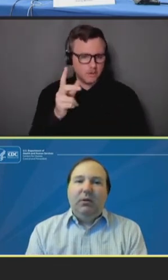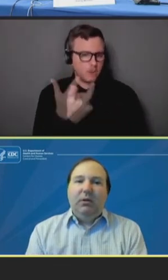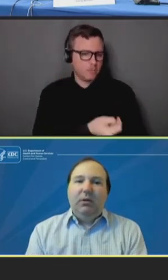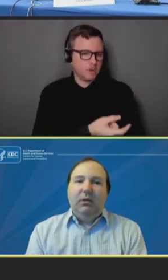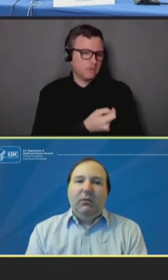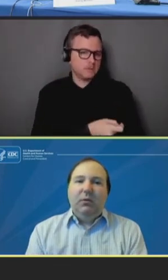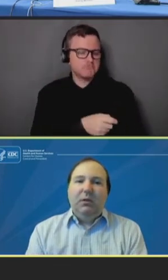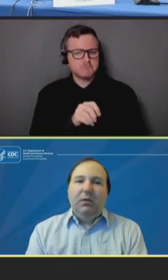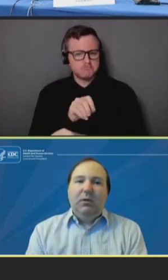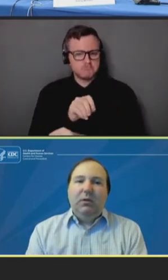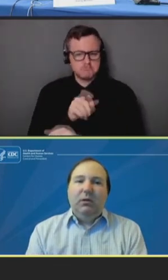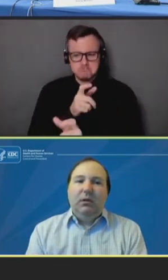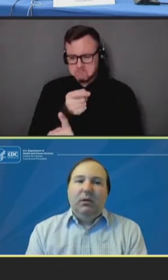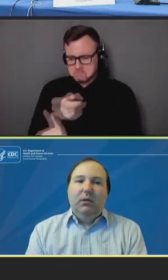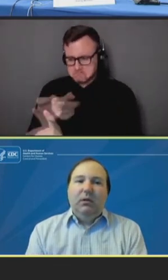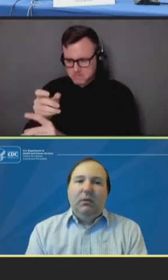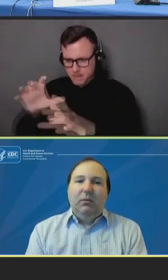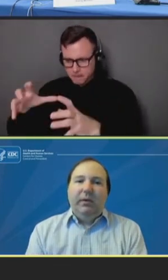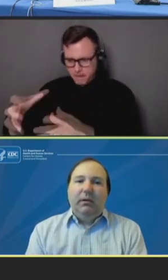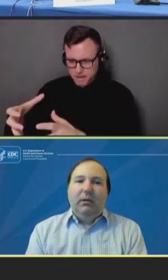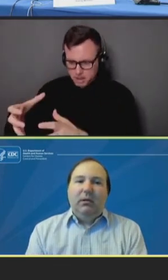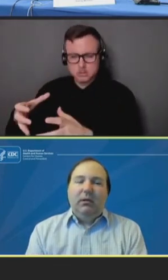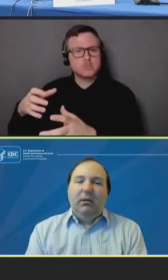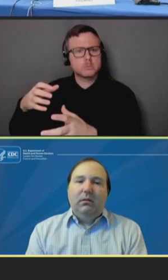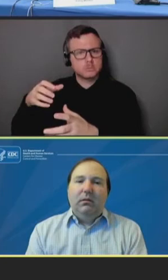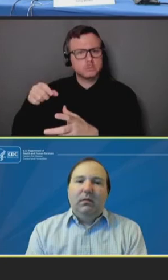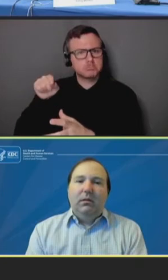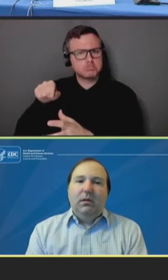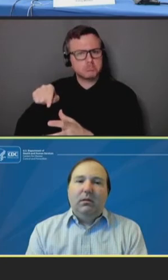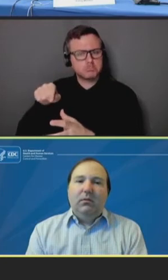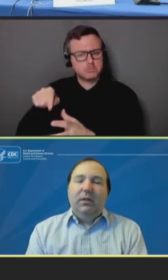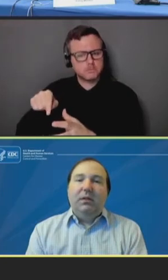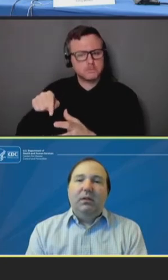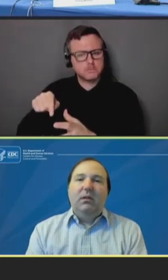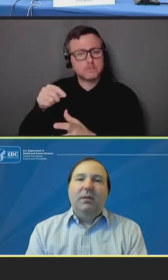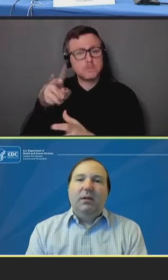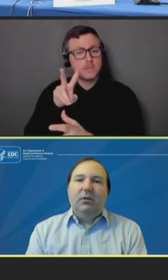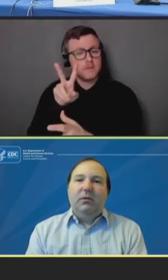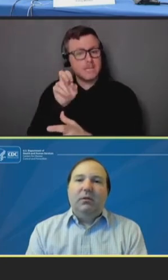And then, of course, as you know, that the fact that the VSD is limited to certain